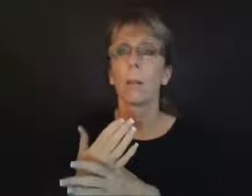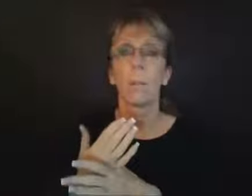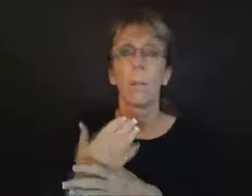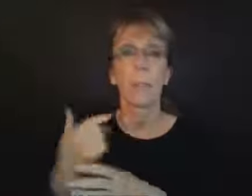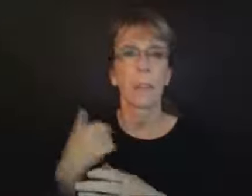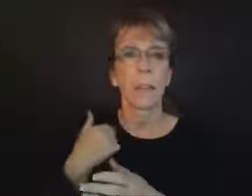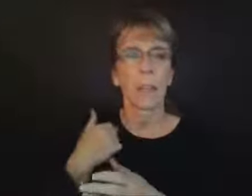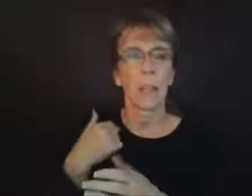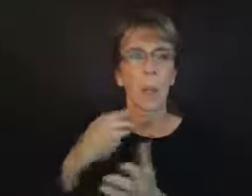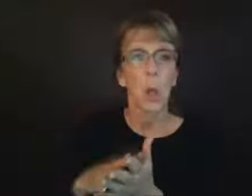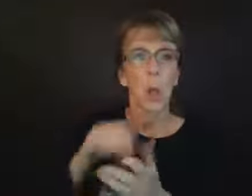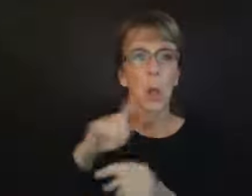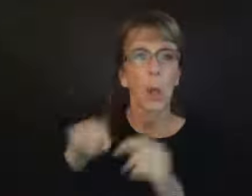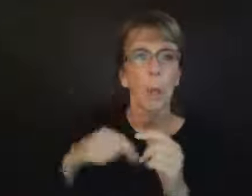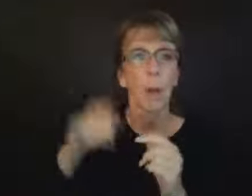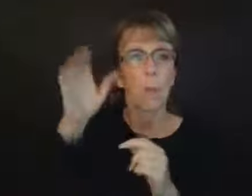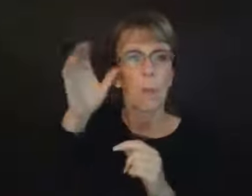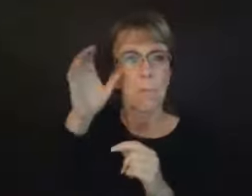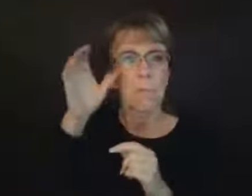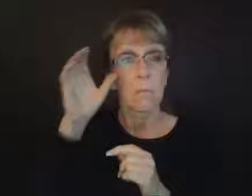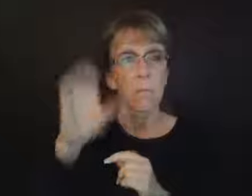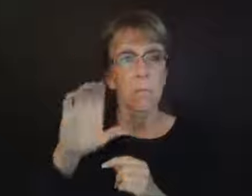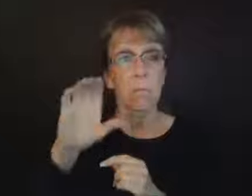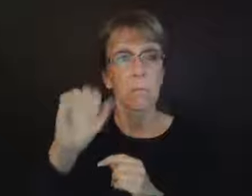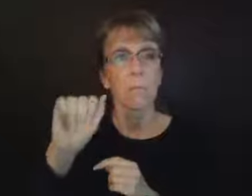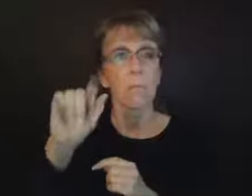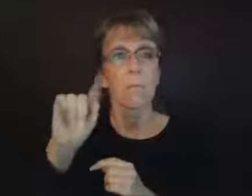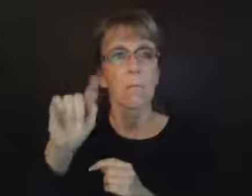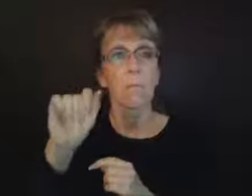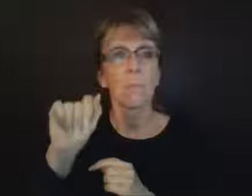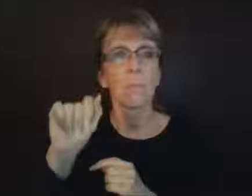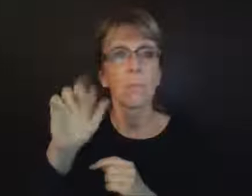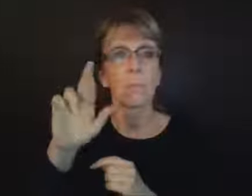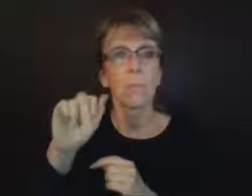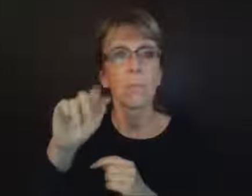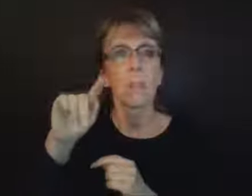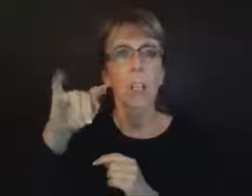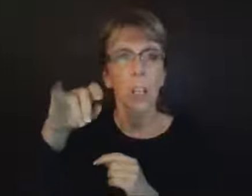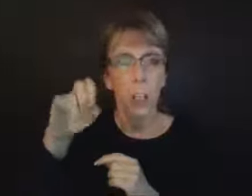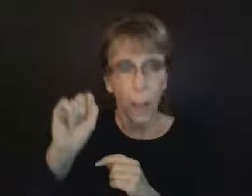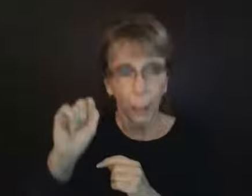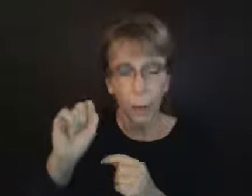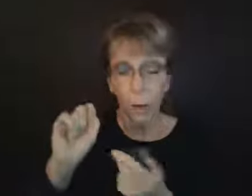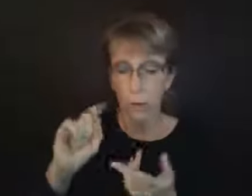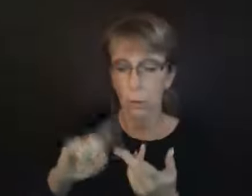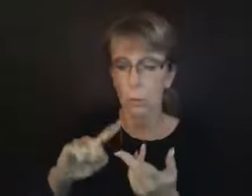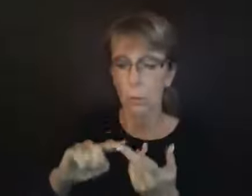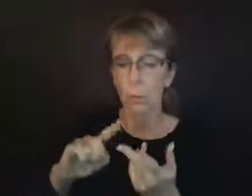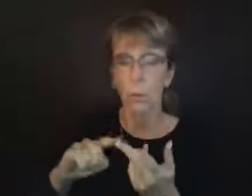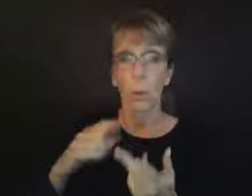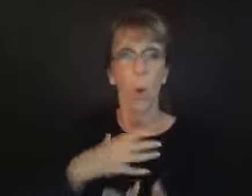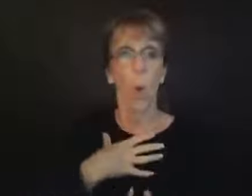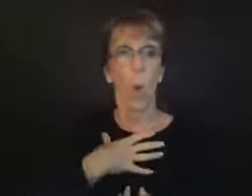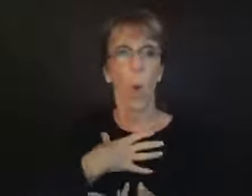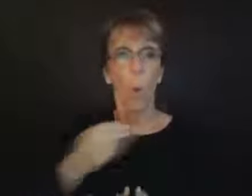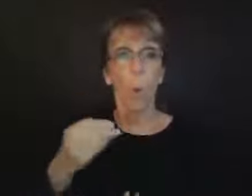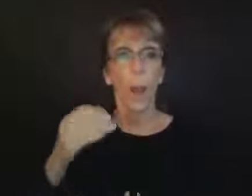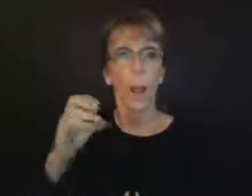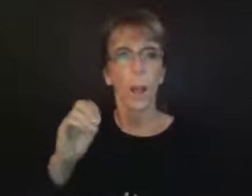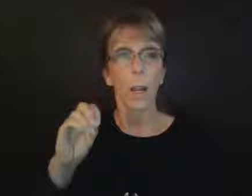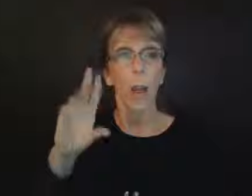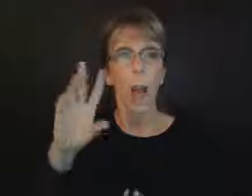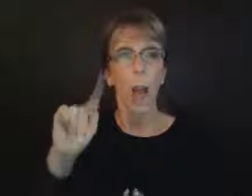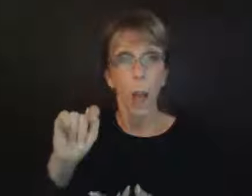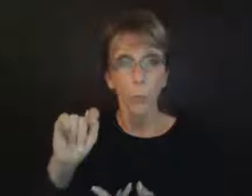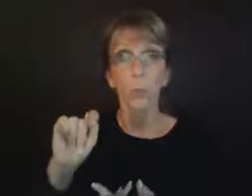I learned about cataracts and white outs,